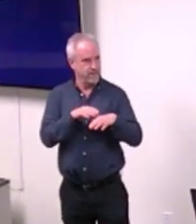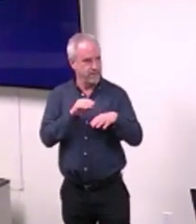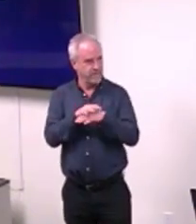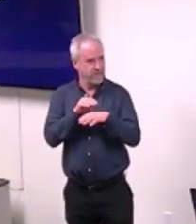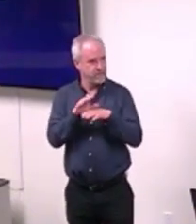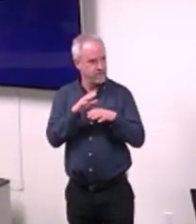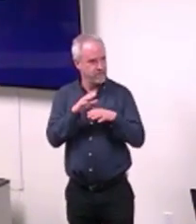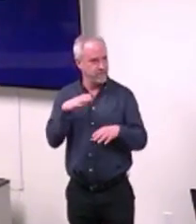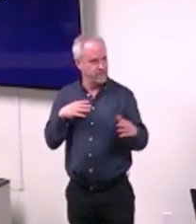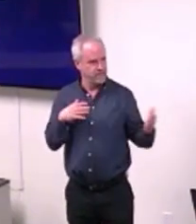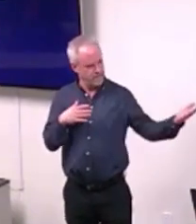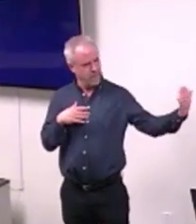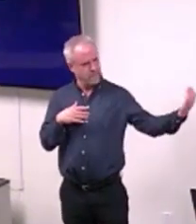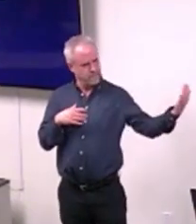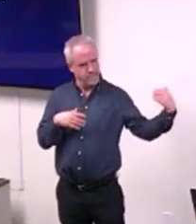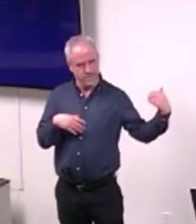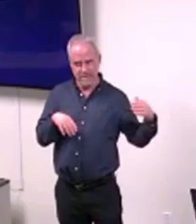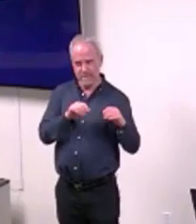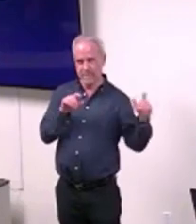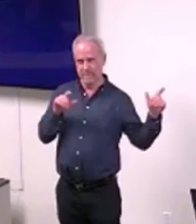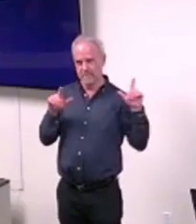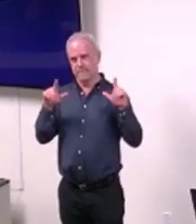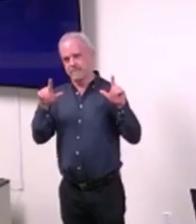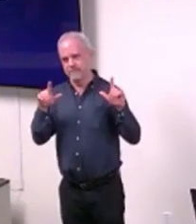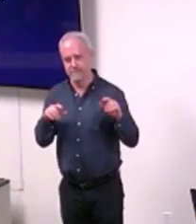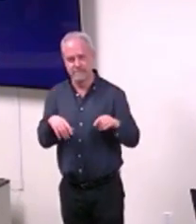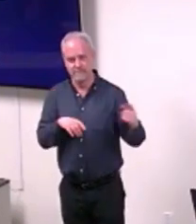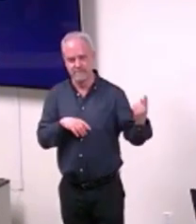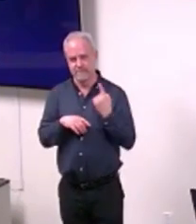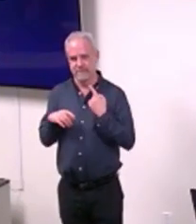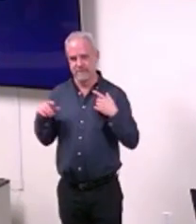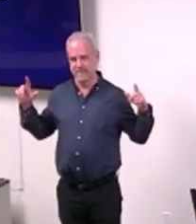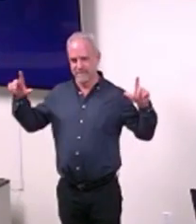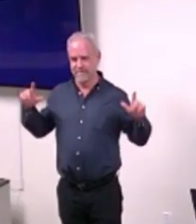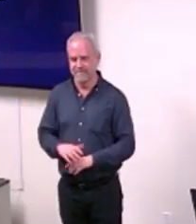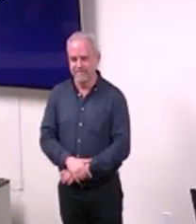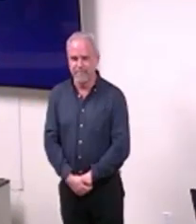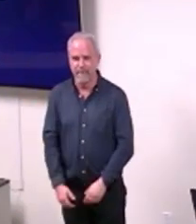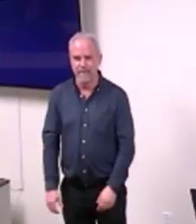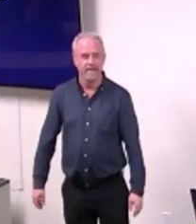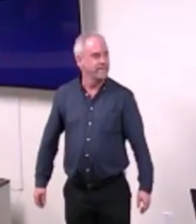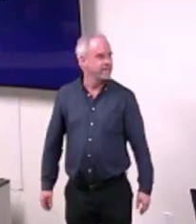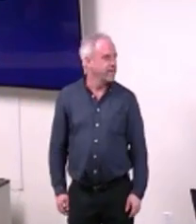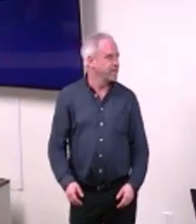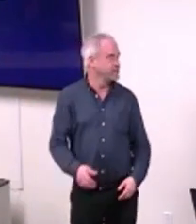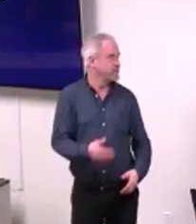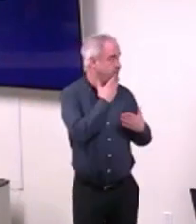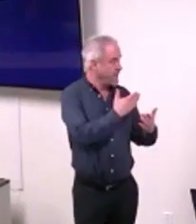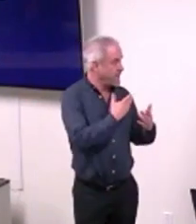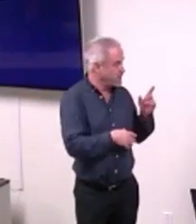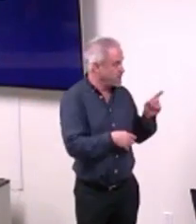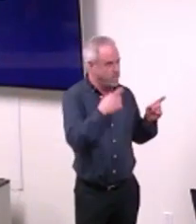for the Paul K. Longmore Institute on Disability. And first of all, thank you, T.L., for dropping knowledge on us.